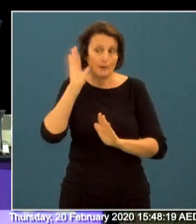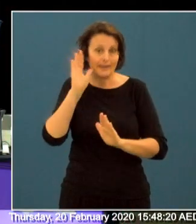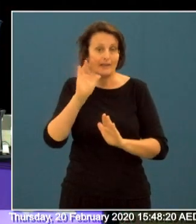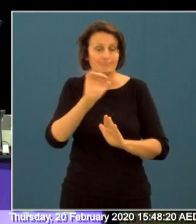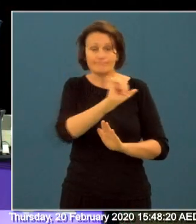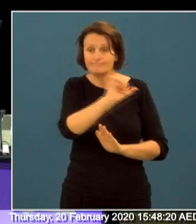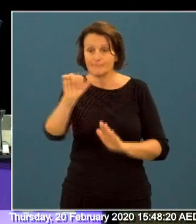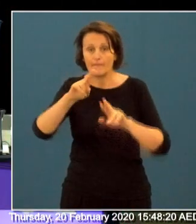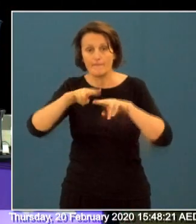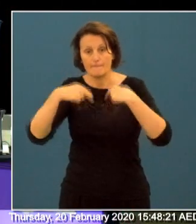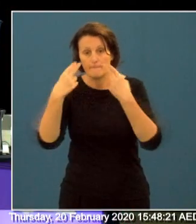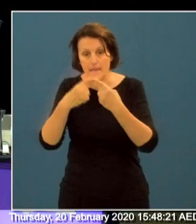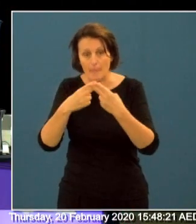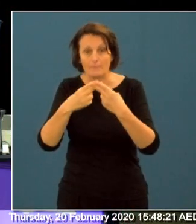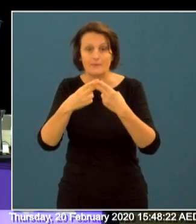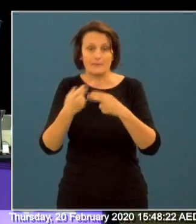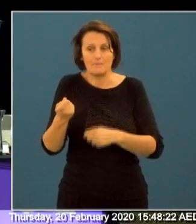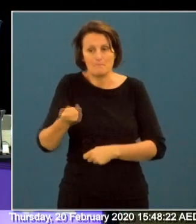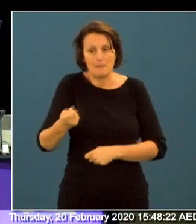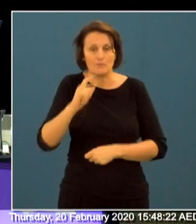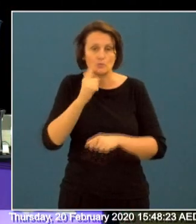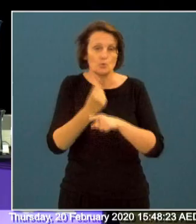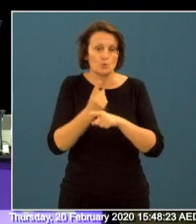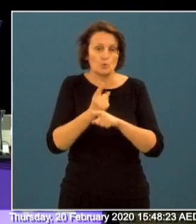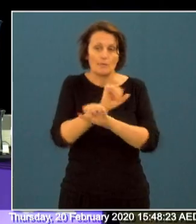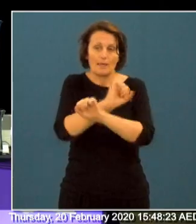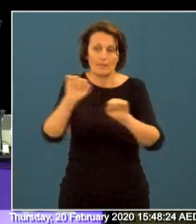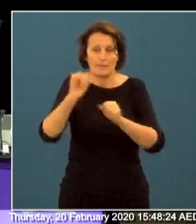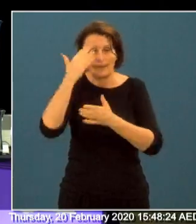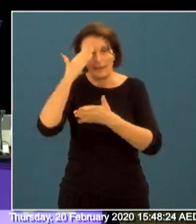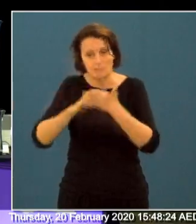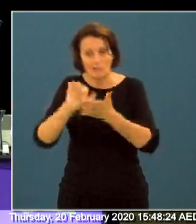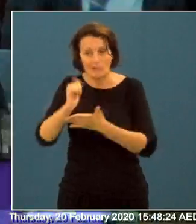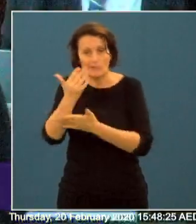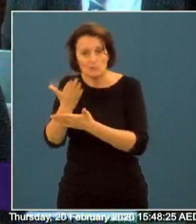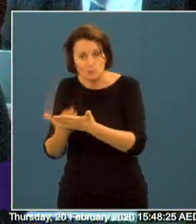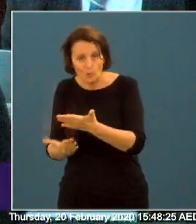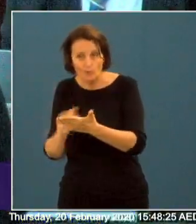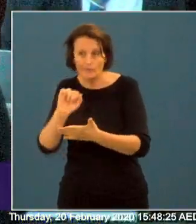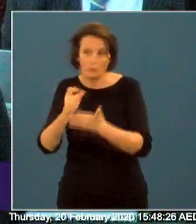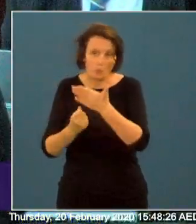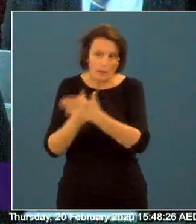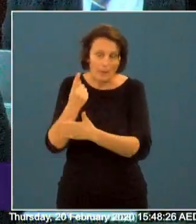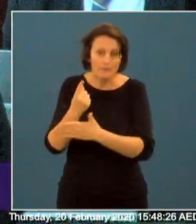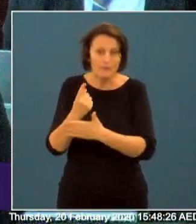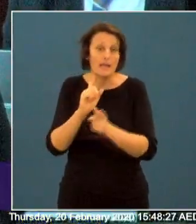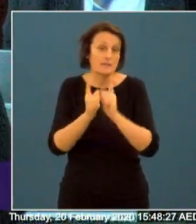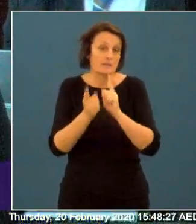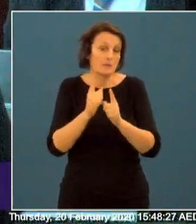who will talk to the Royal Commission about their experience. And in some cases their children will be with them.